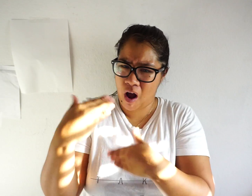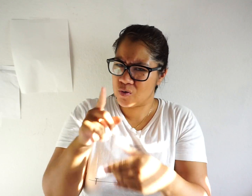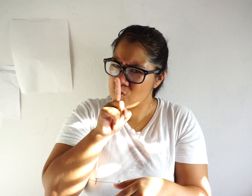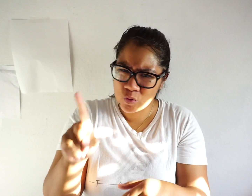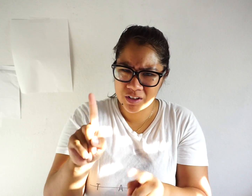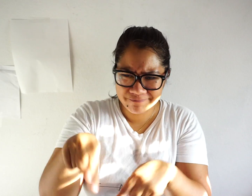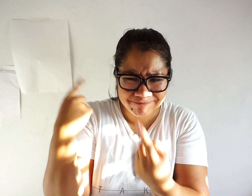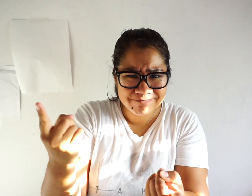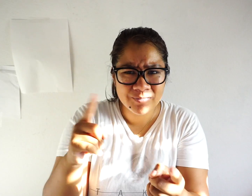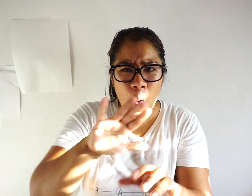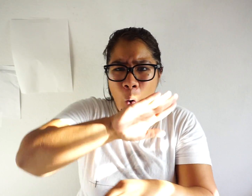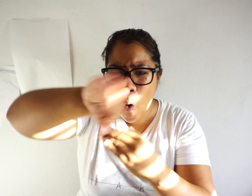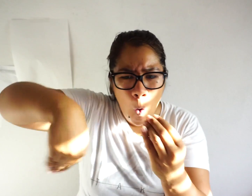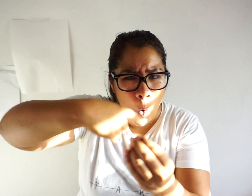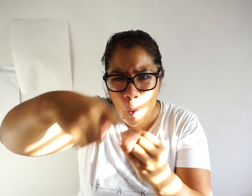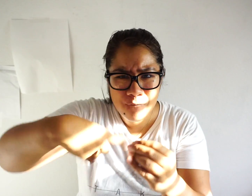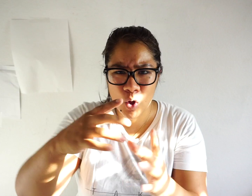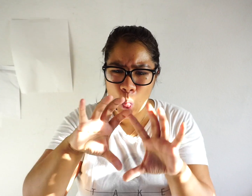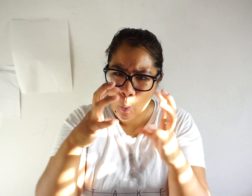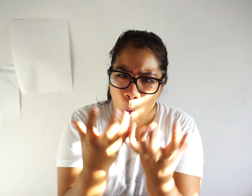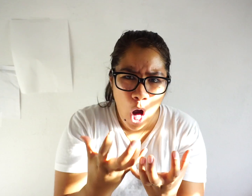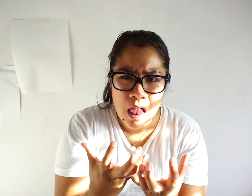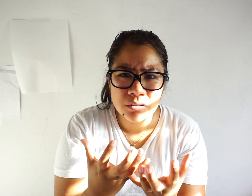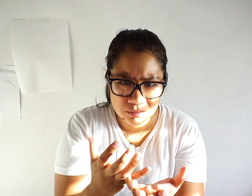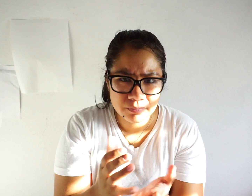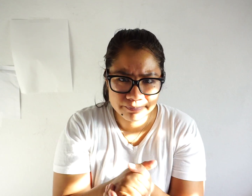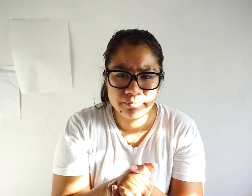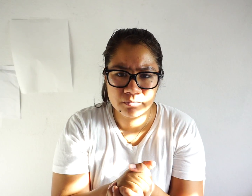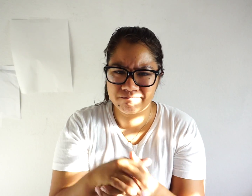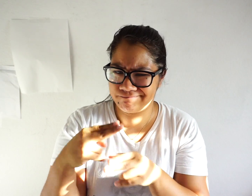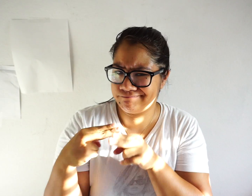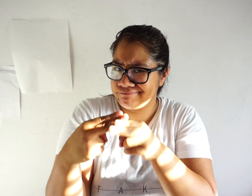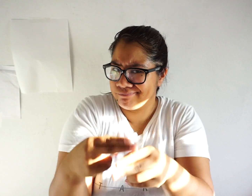This process is used all over the world It's called...